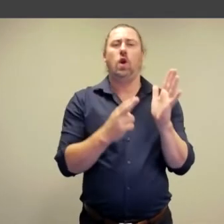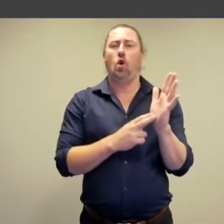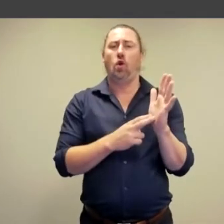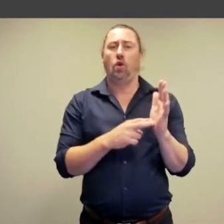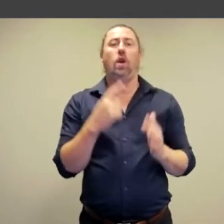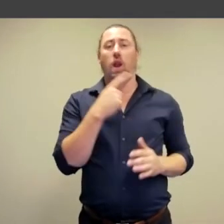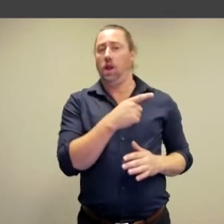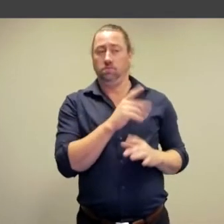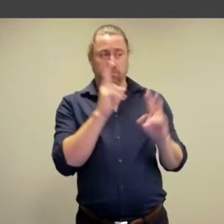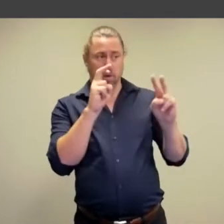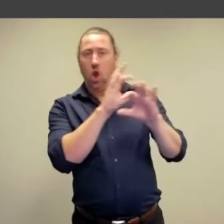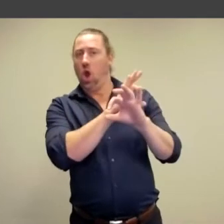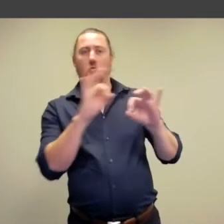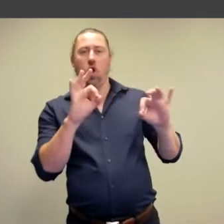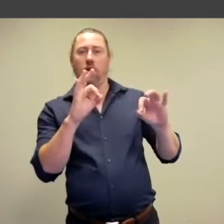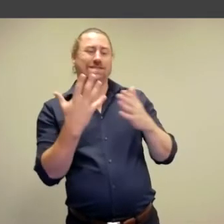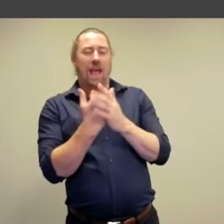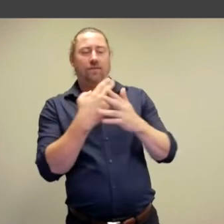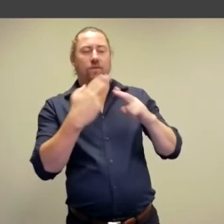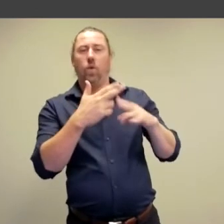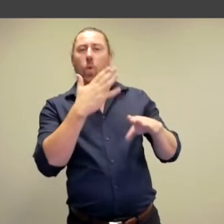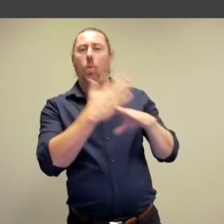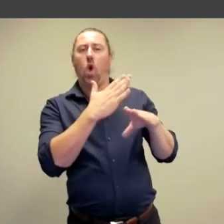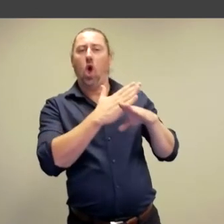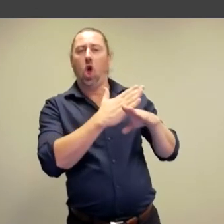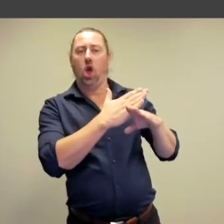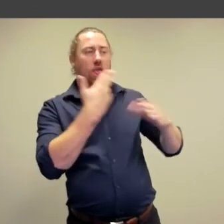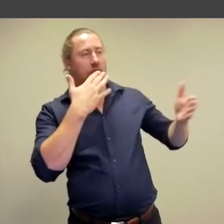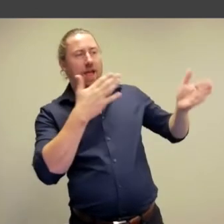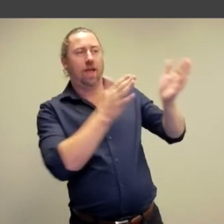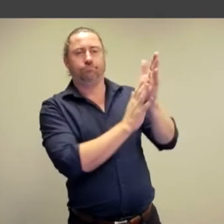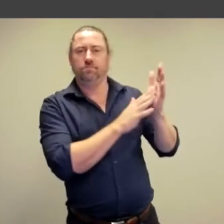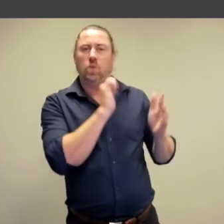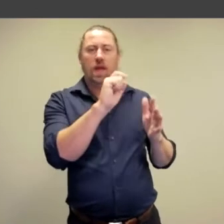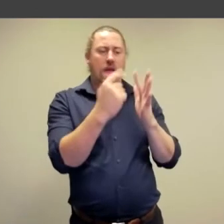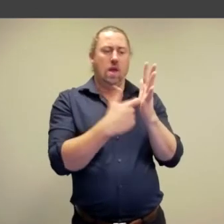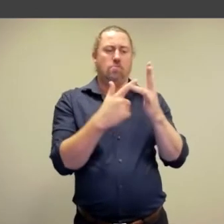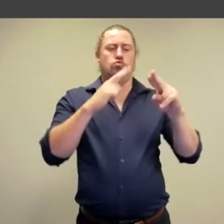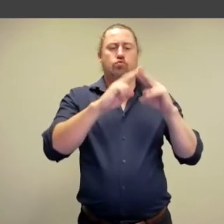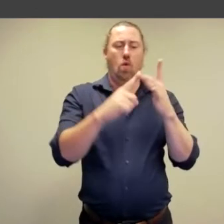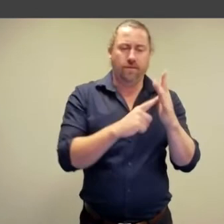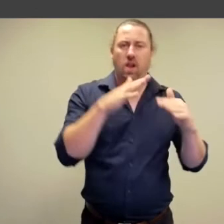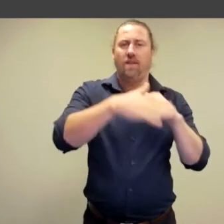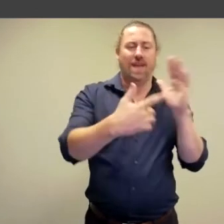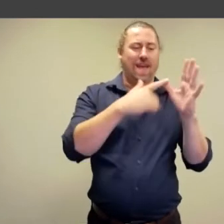safe for work banner to ASMR